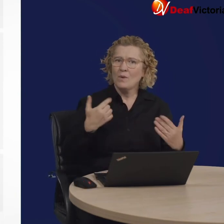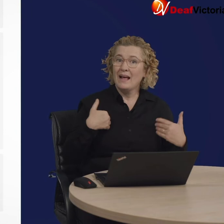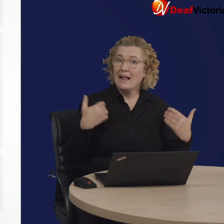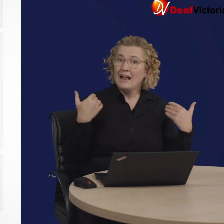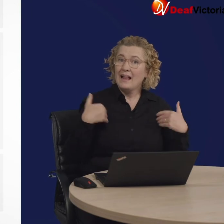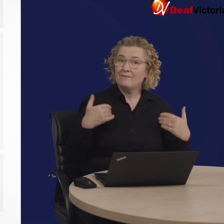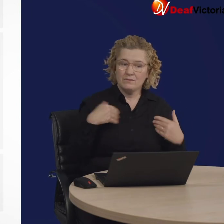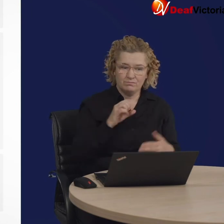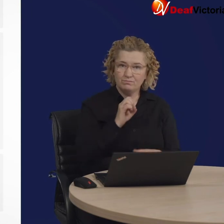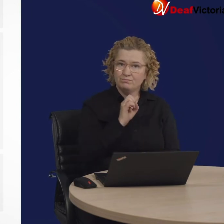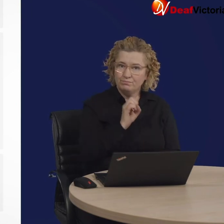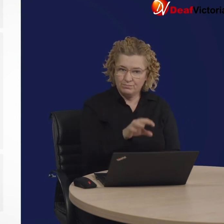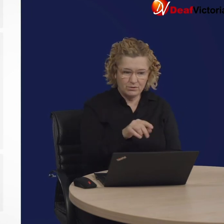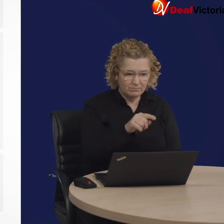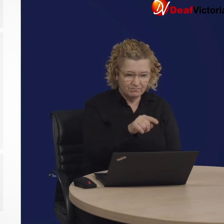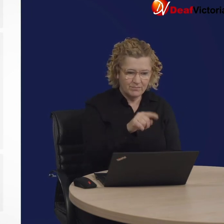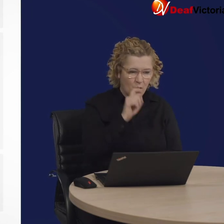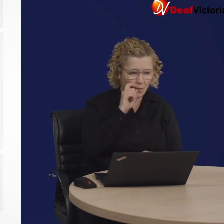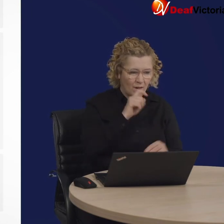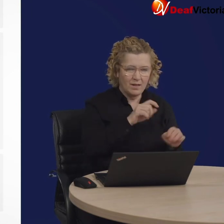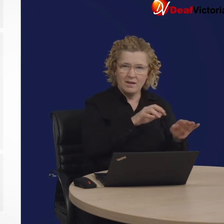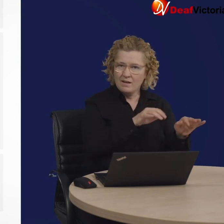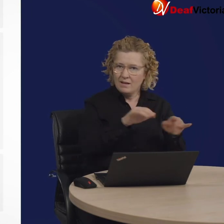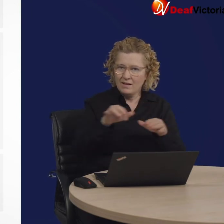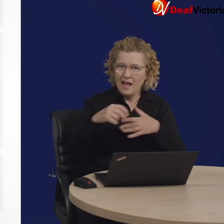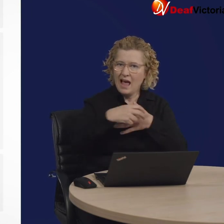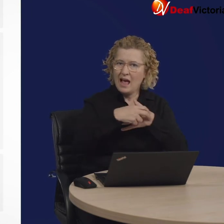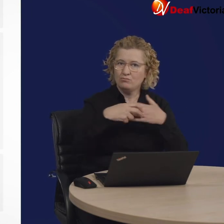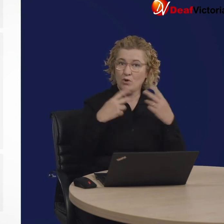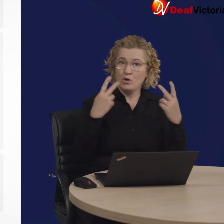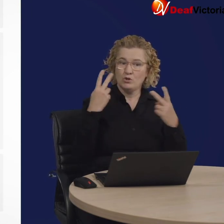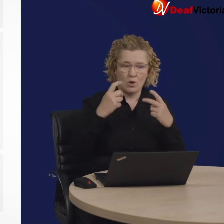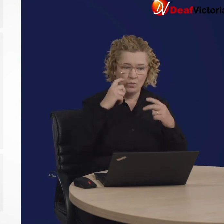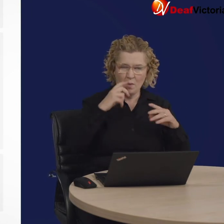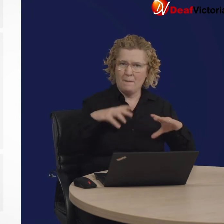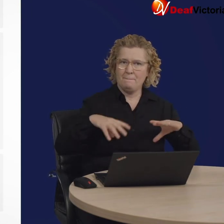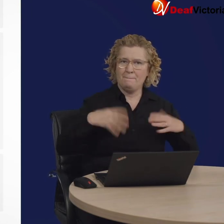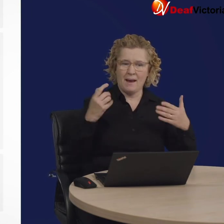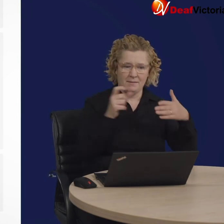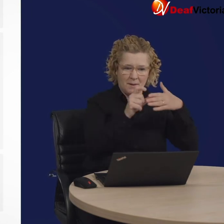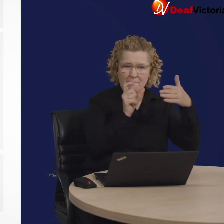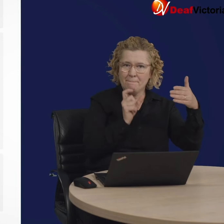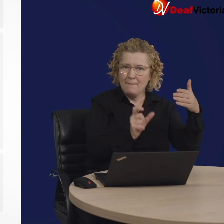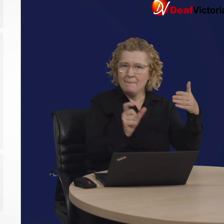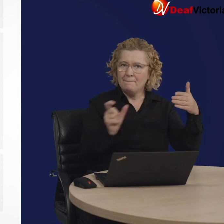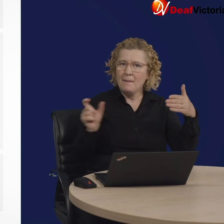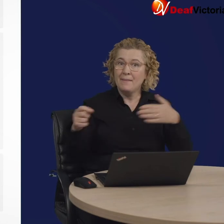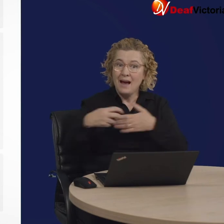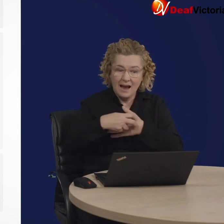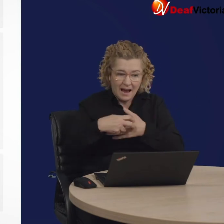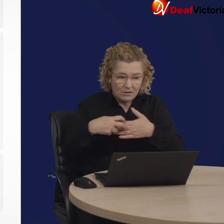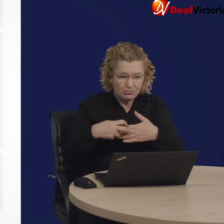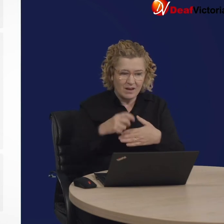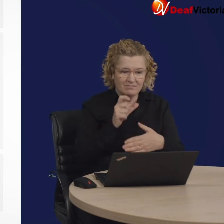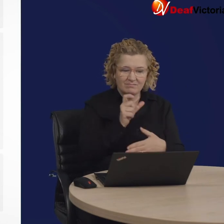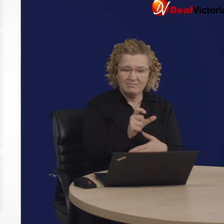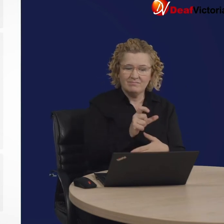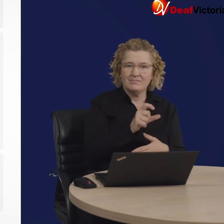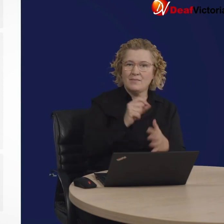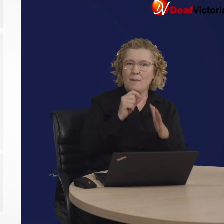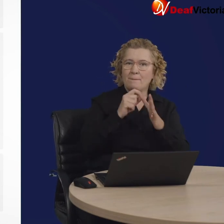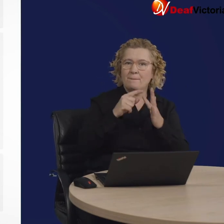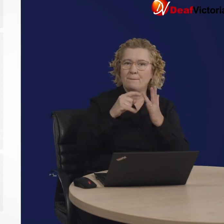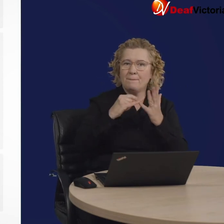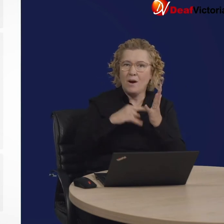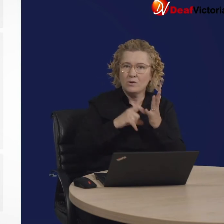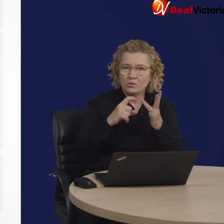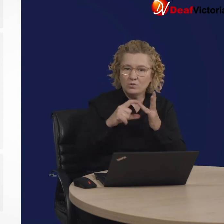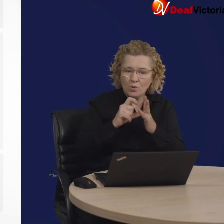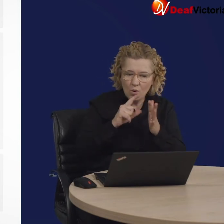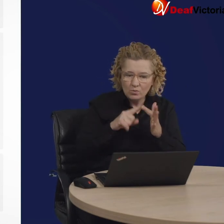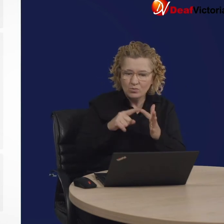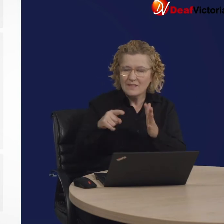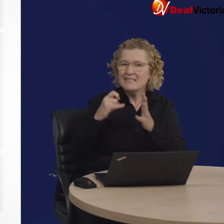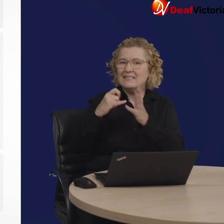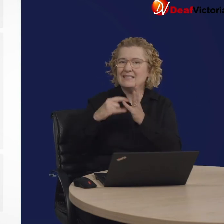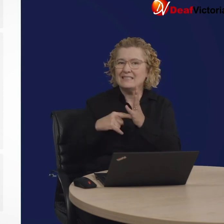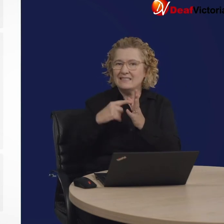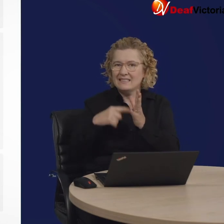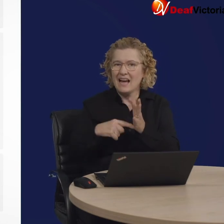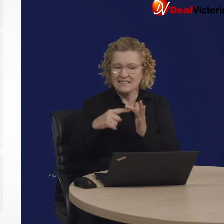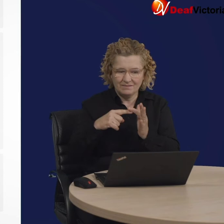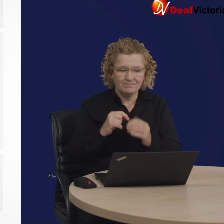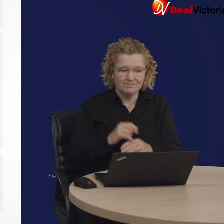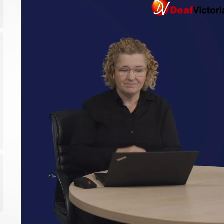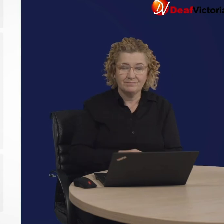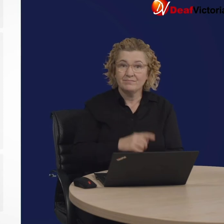This field is address search bar - if I start typing in an address, it will automatically fill the other boxes.